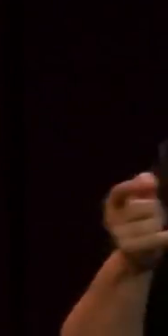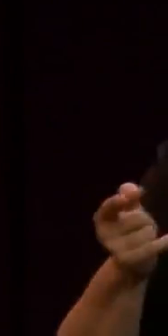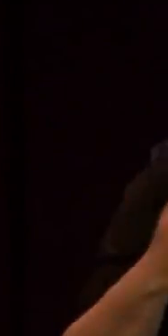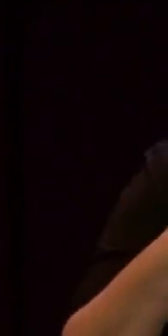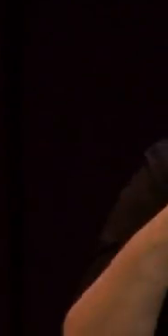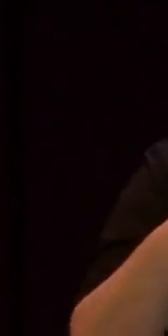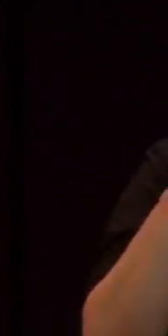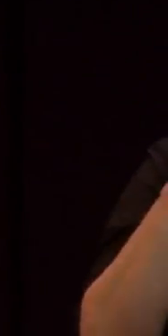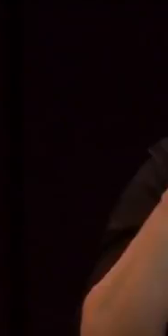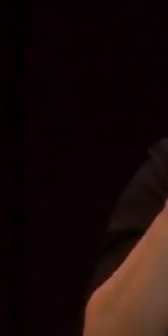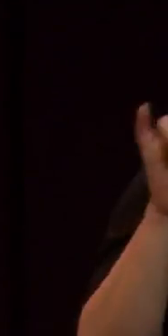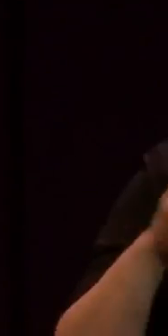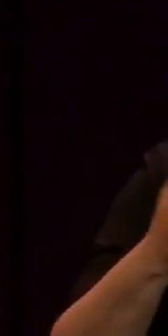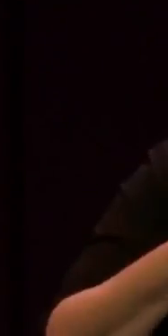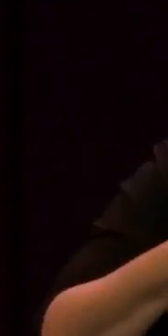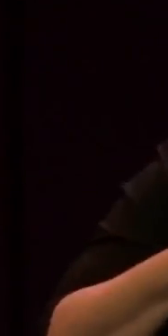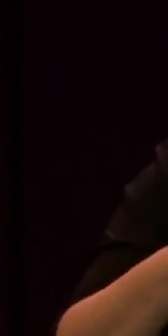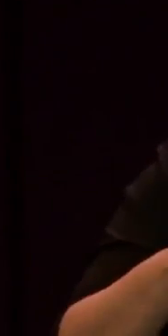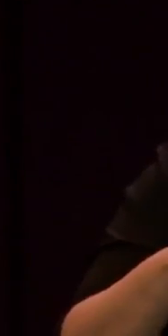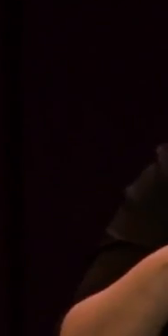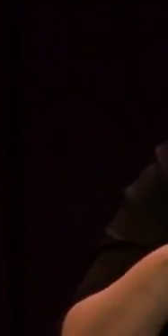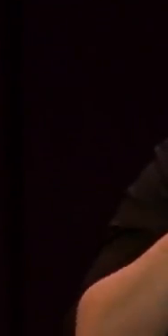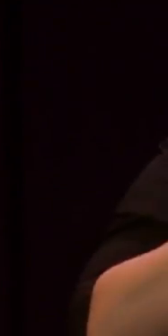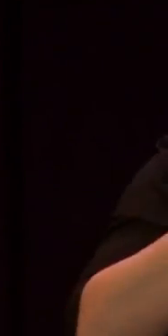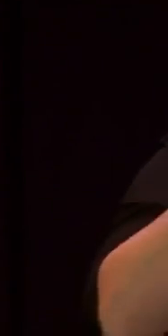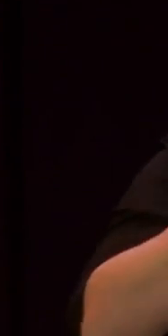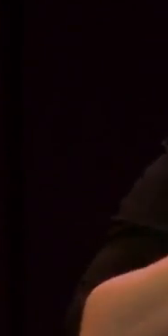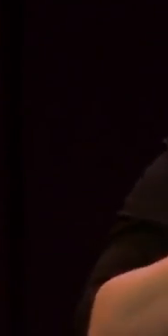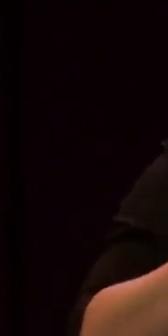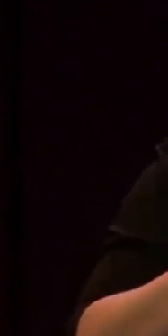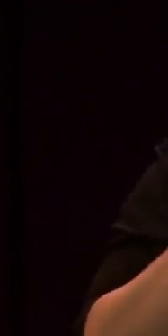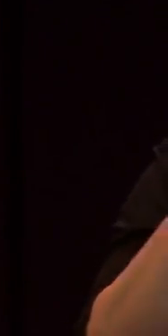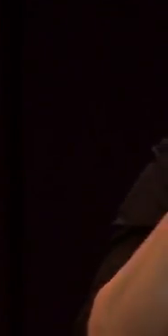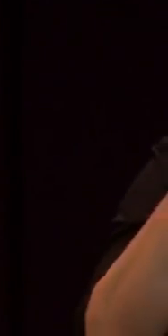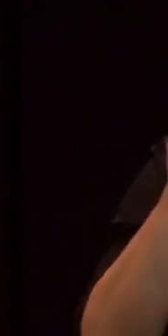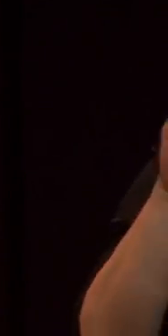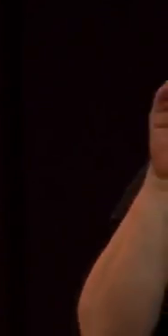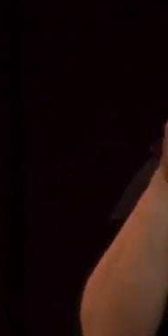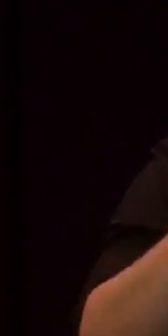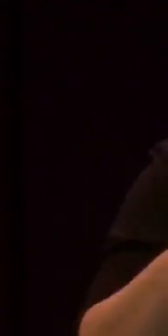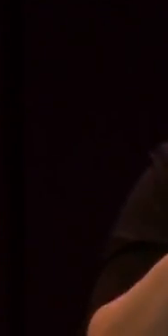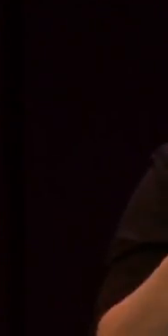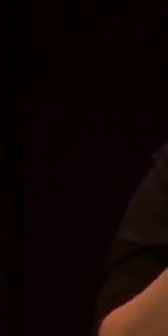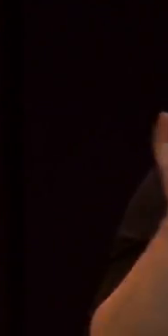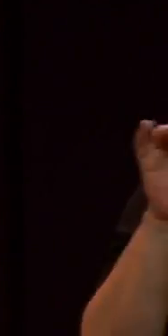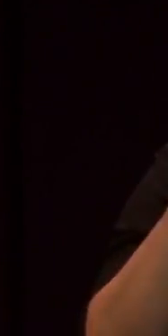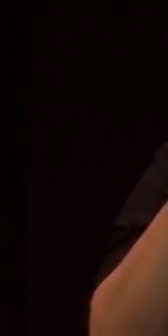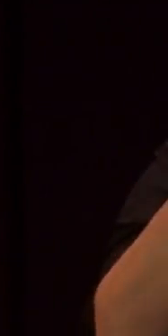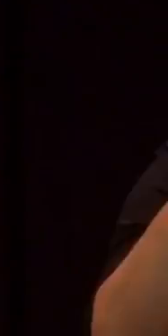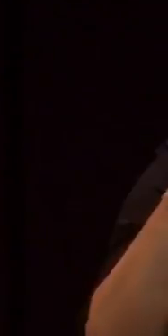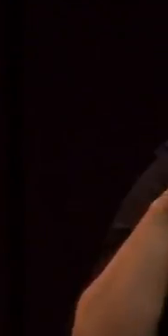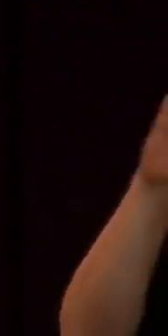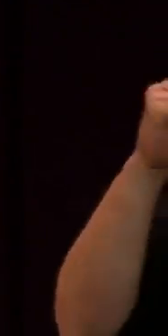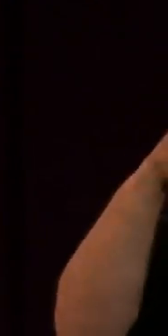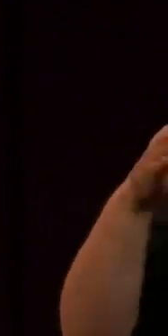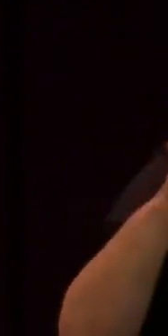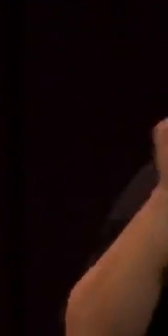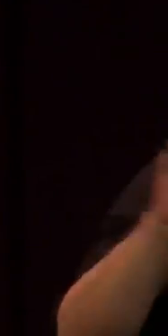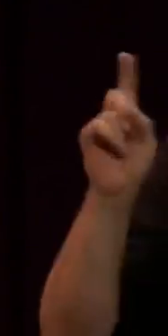WHEN THE MAYOR AND MYSELF AND OUR CONGRESSWOMAN AND ANITA BONDS MET WITH HER ON 7th STREET A WEEK AGO, RIGHT, IT